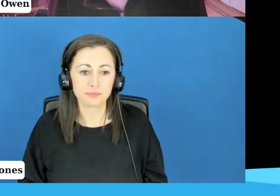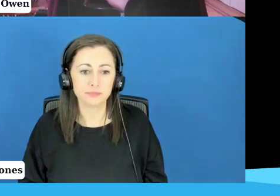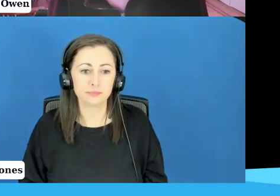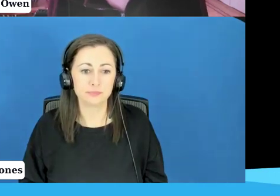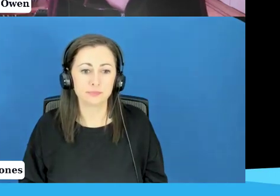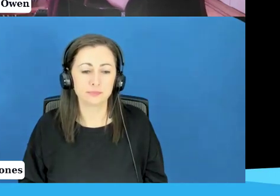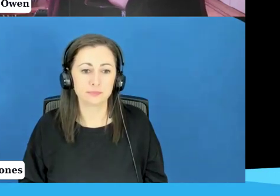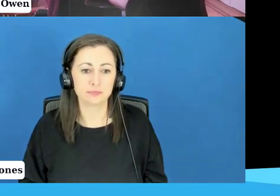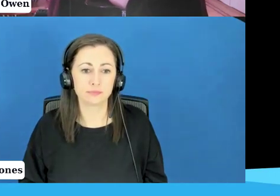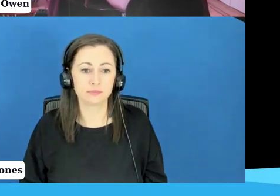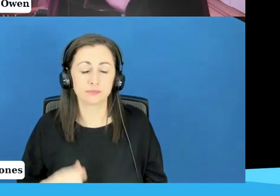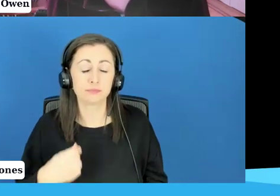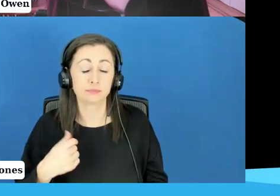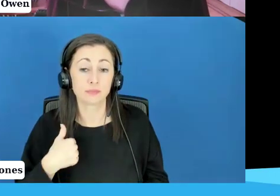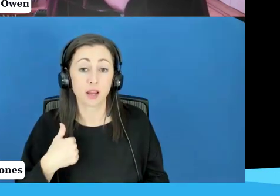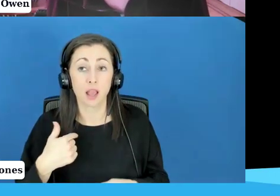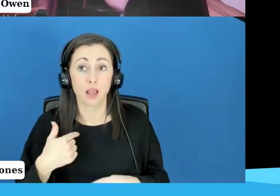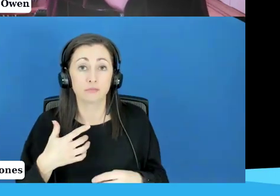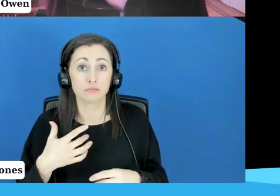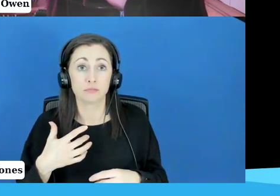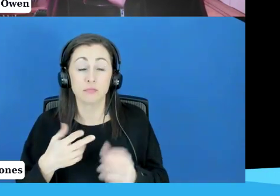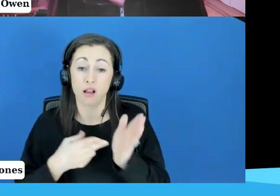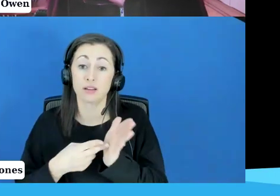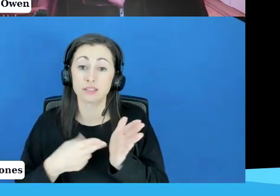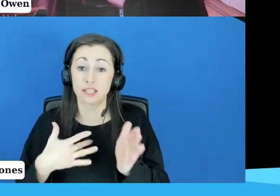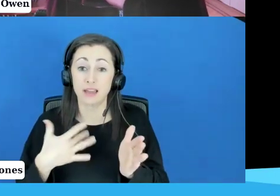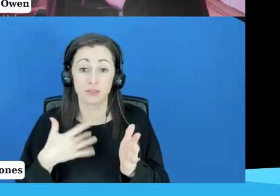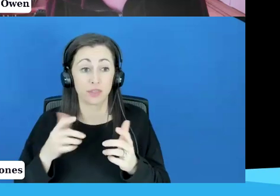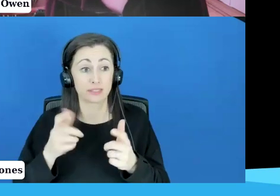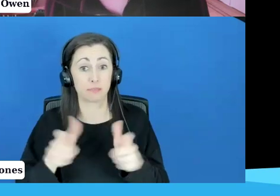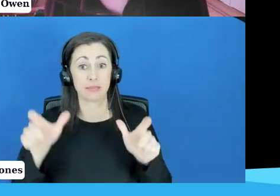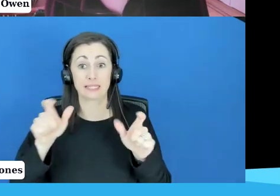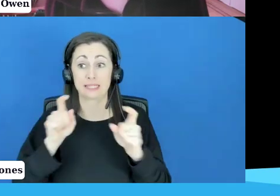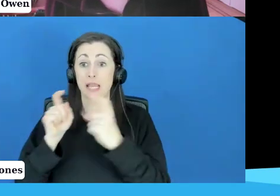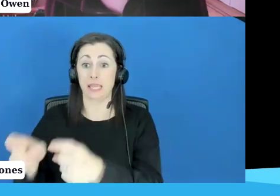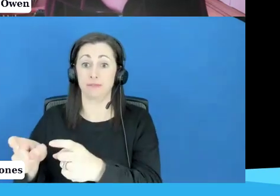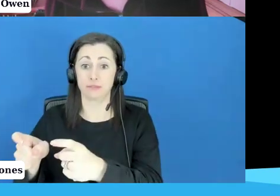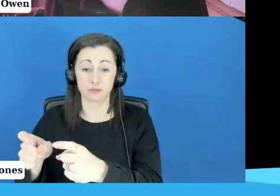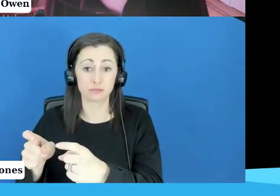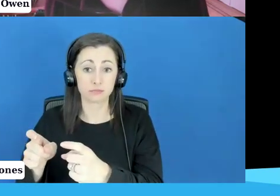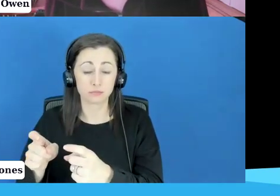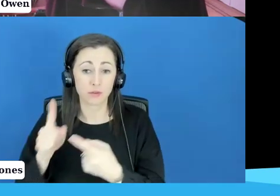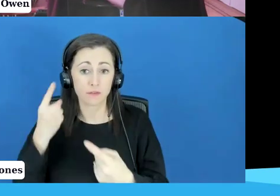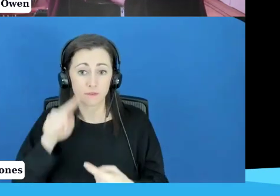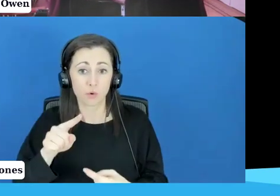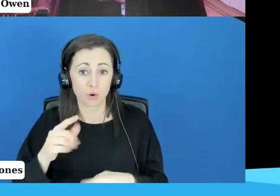And I genuinely think that's probably the biggest gift I can give them. I am so proud to be raising them